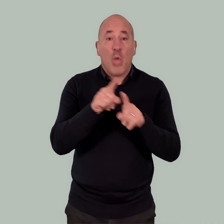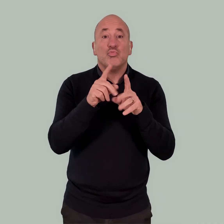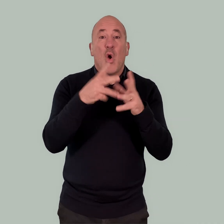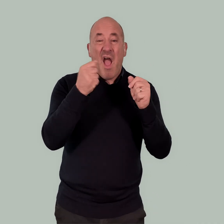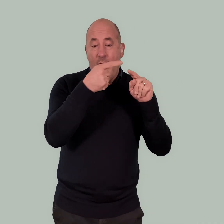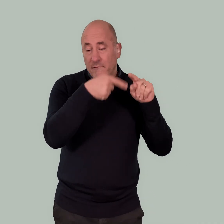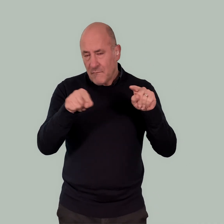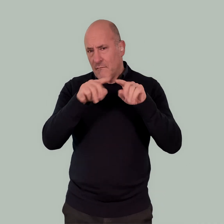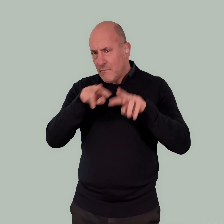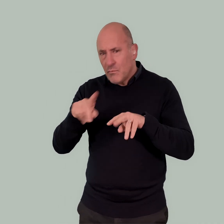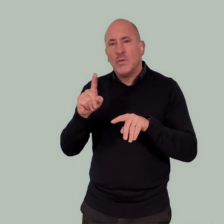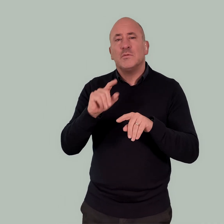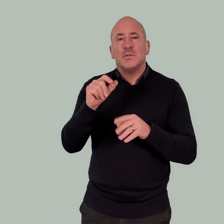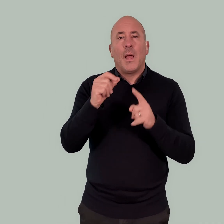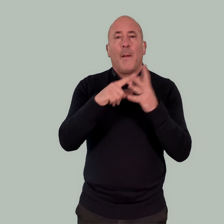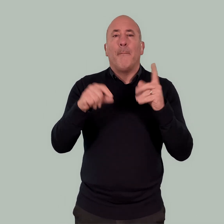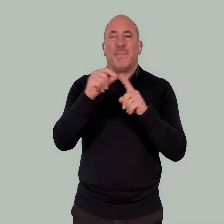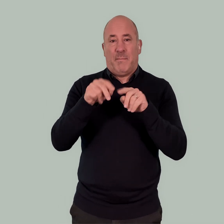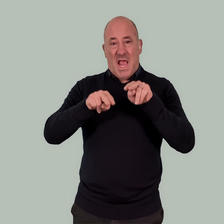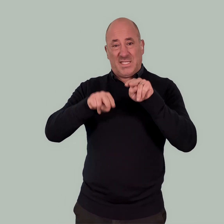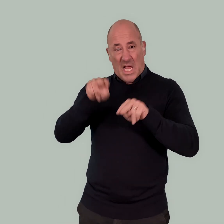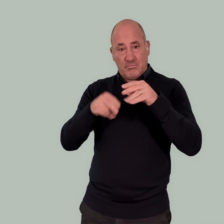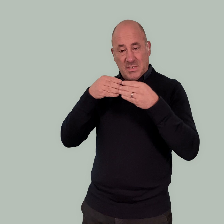and (Personal Independence Payment (PIP)